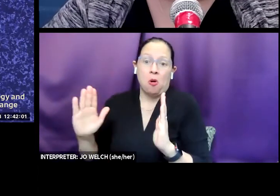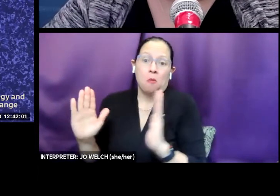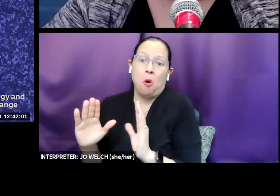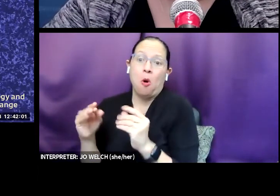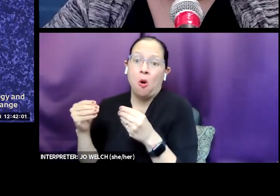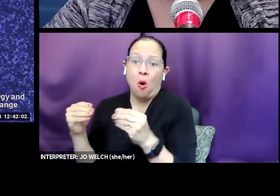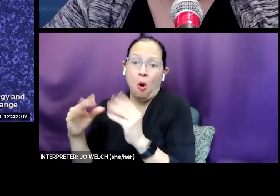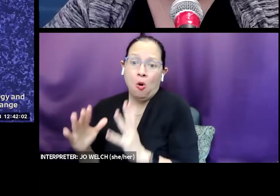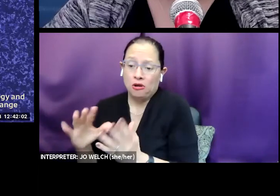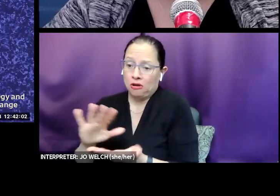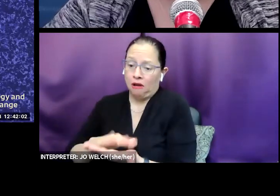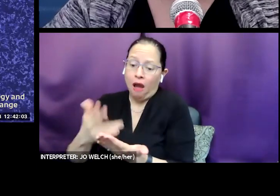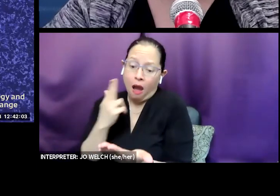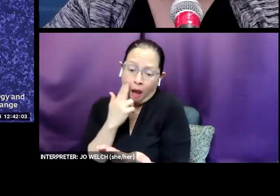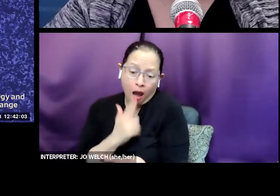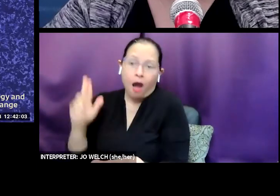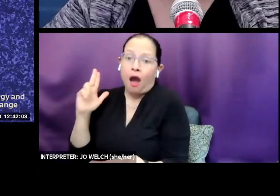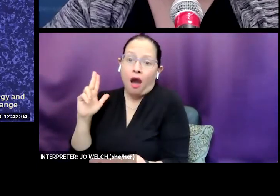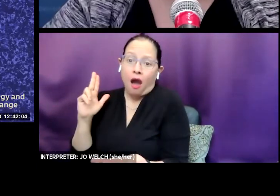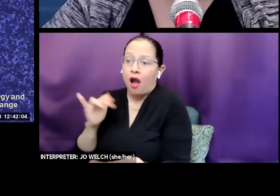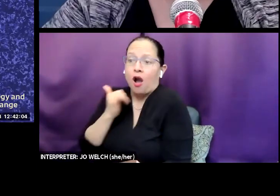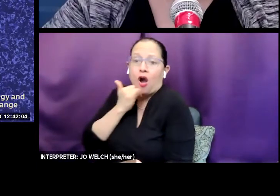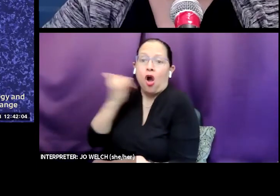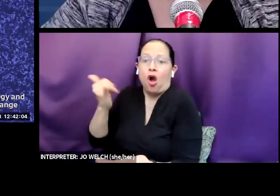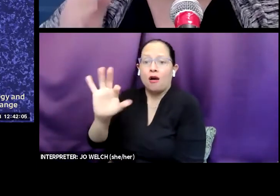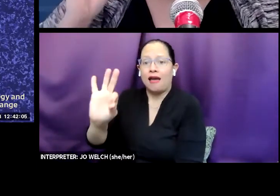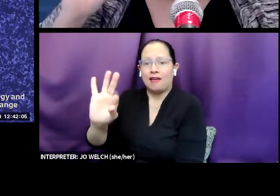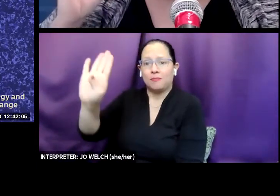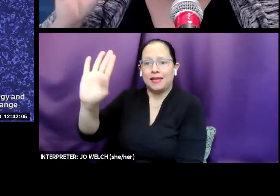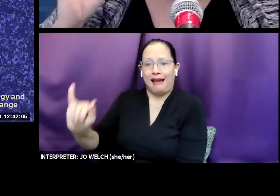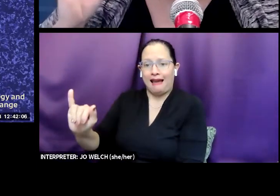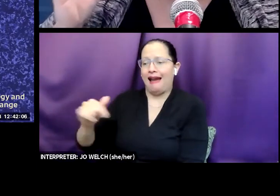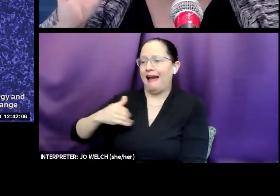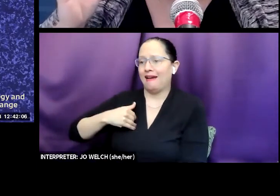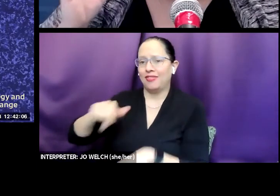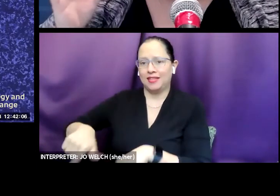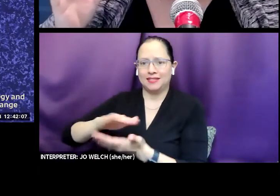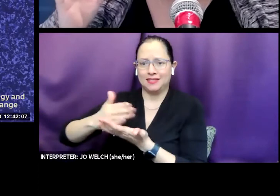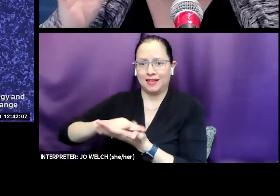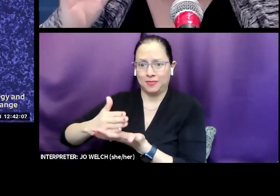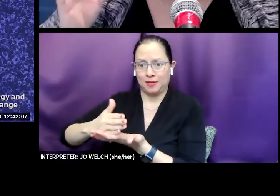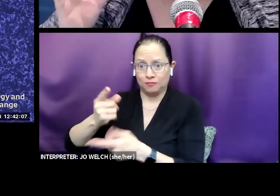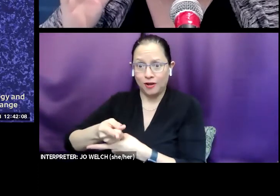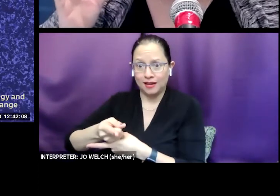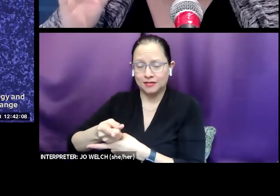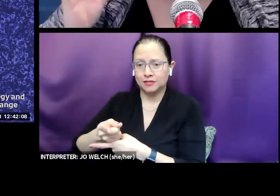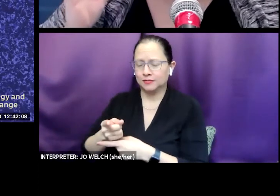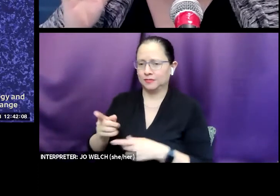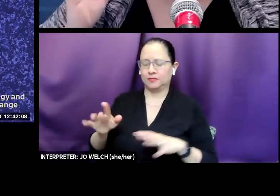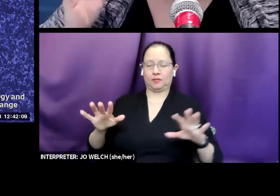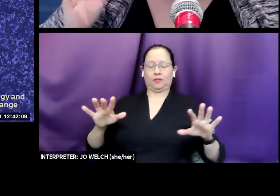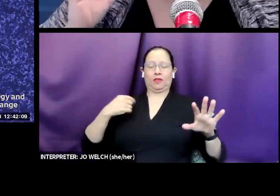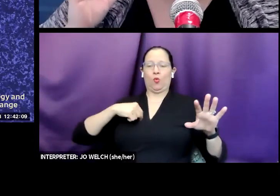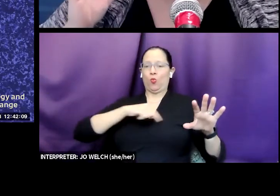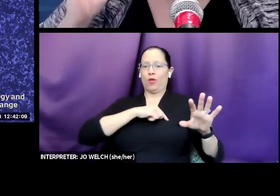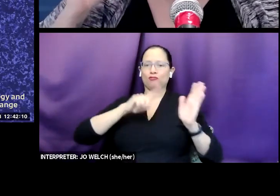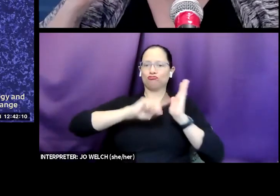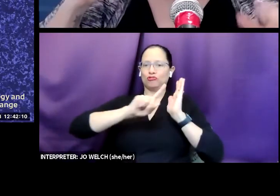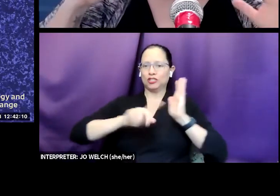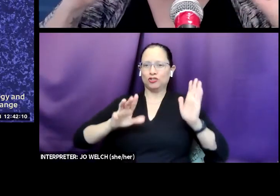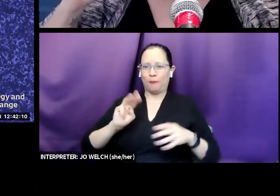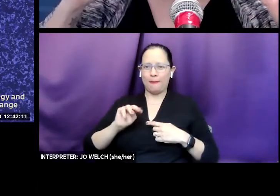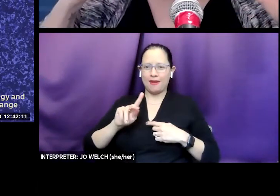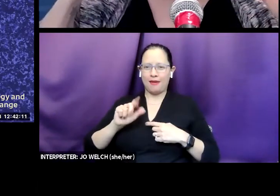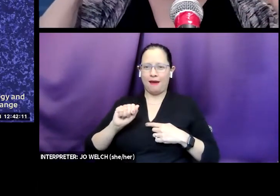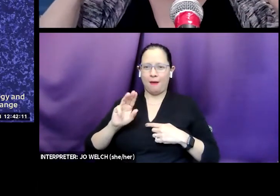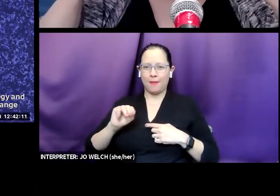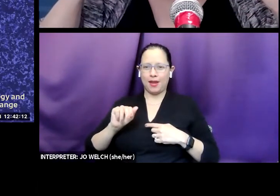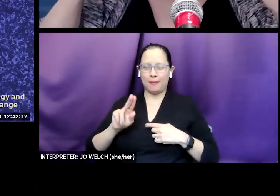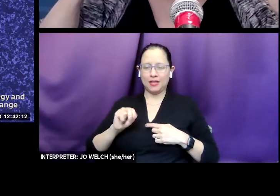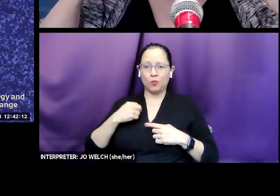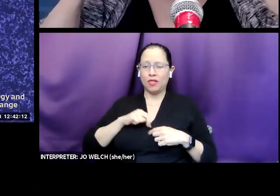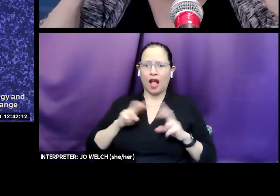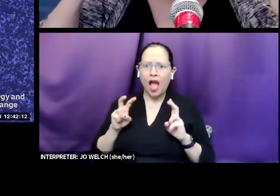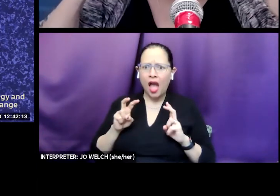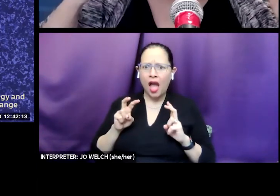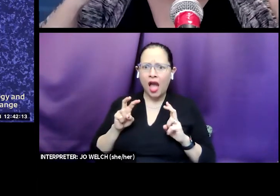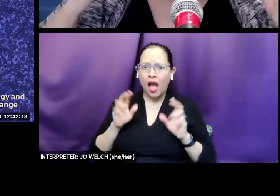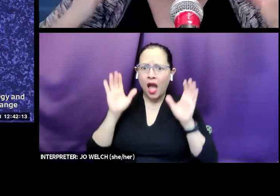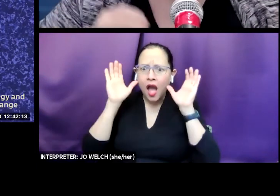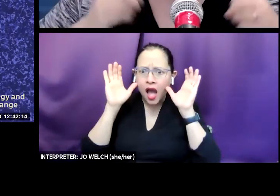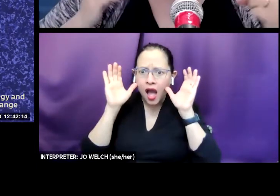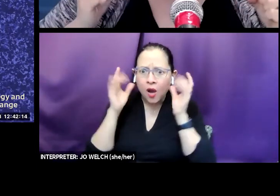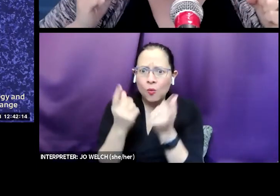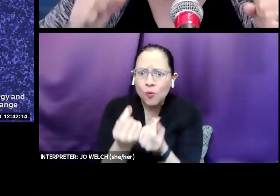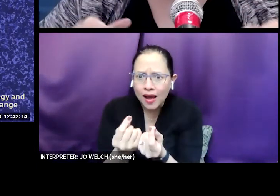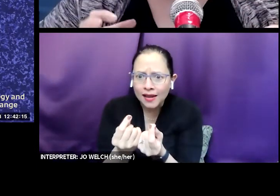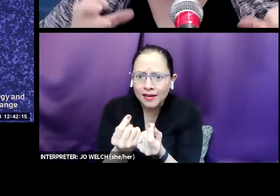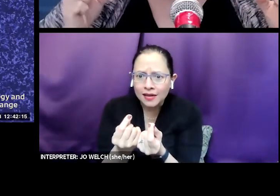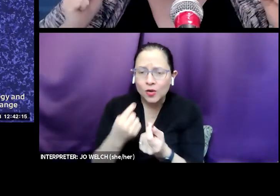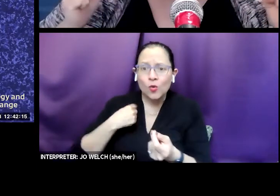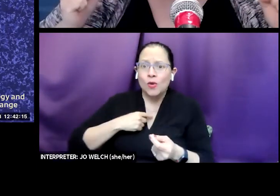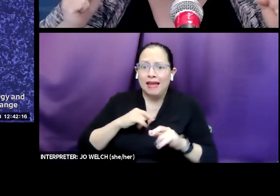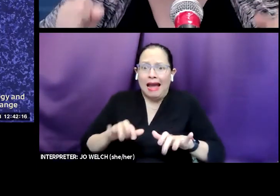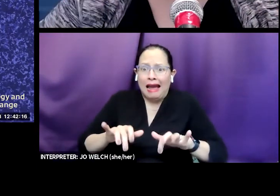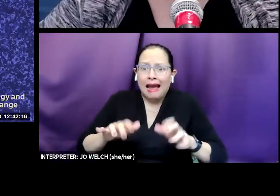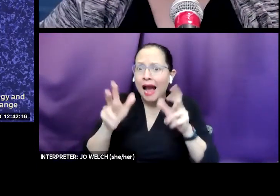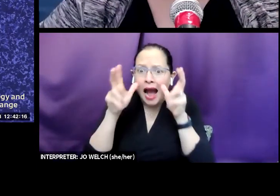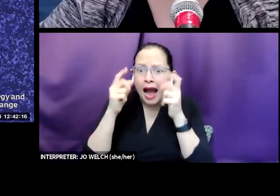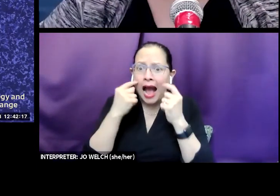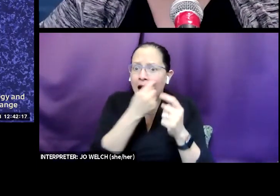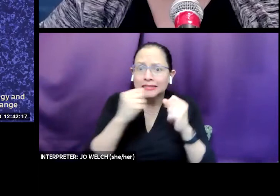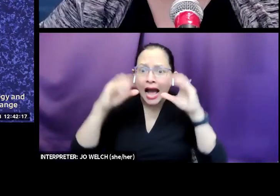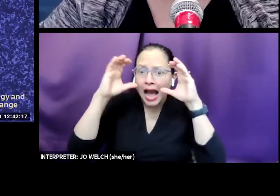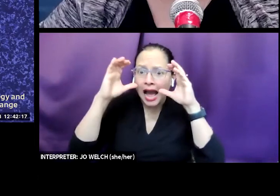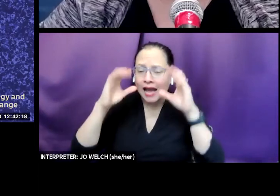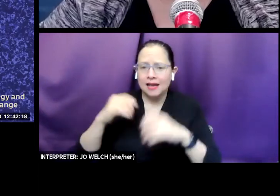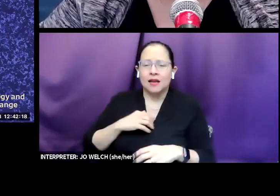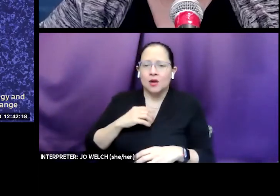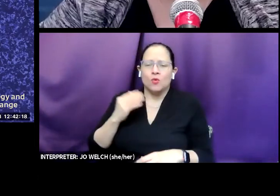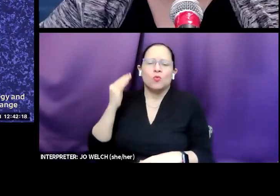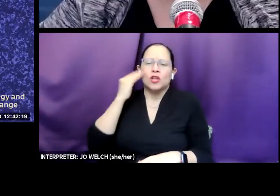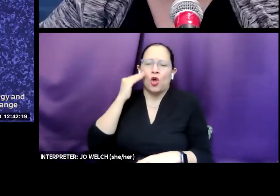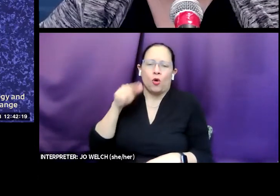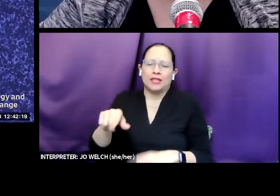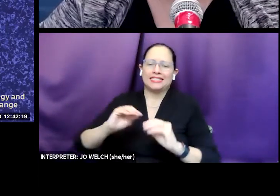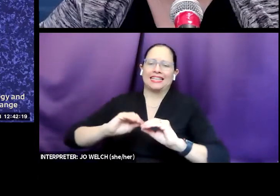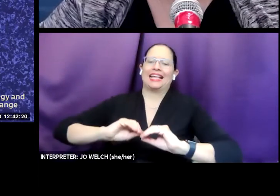and let them know that I have this laptop. Now of course, all of our senses as media manipulation, researchers are like on high here our ears are are on fire, our fingers and our fists are balling up because we know this is a hacking leak operation.